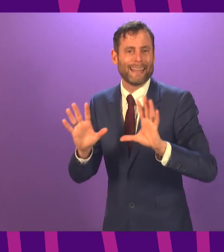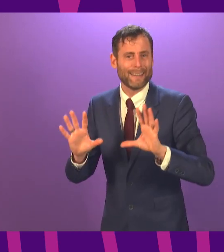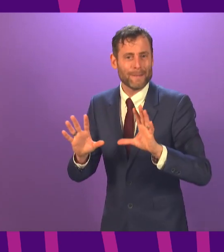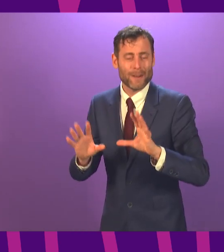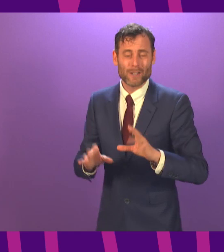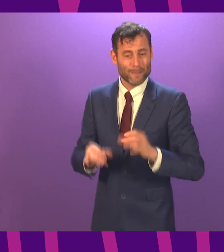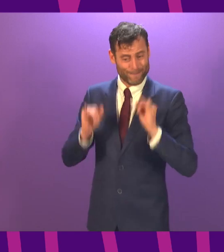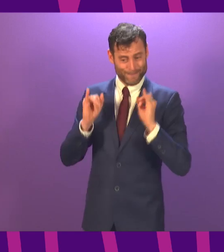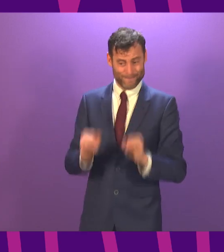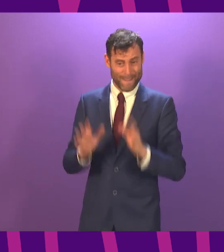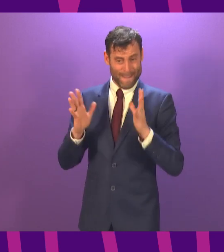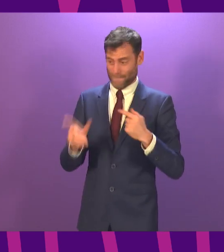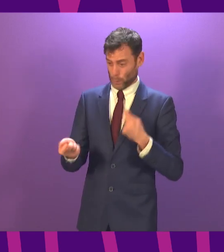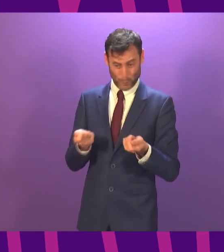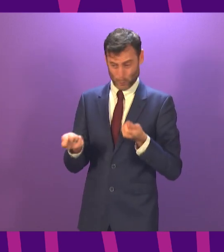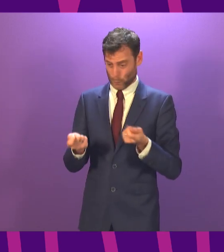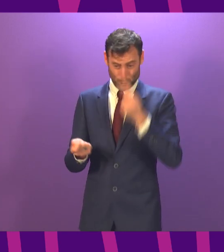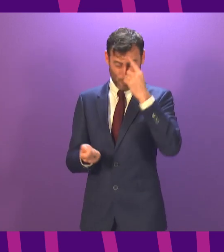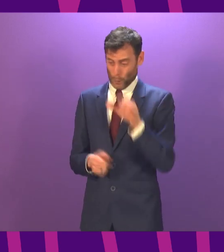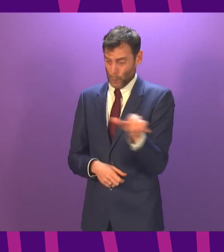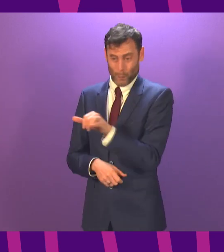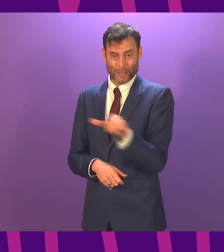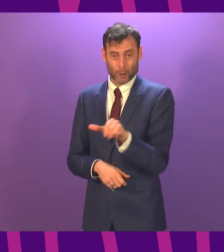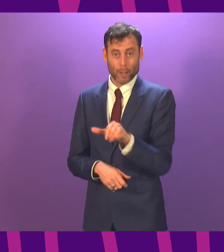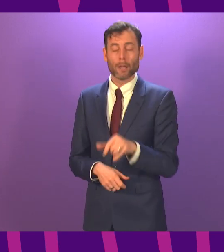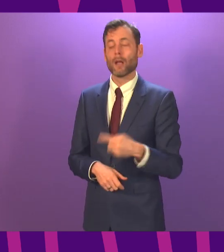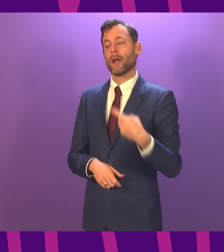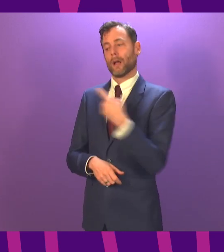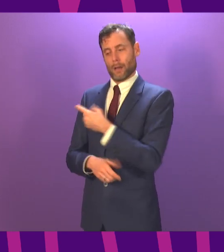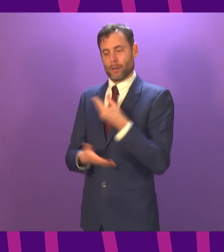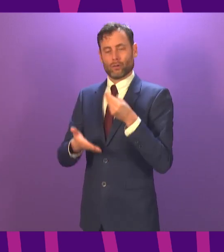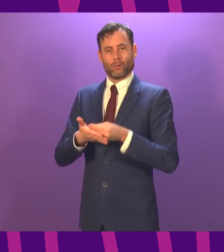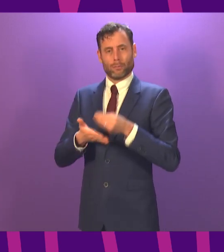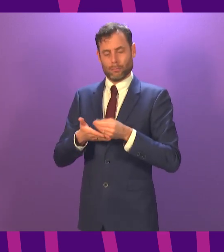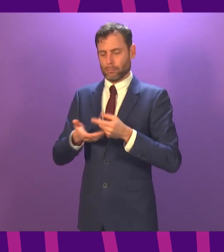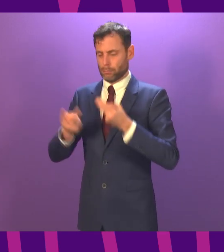The support funds that I spoke about in my original answer are already open for applications.